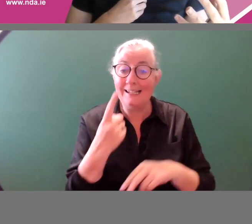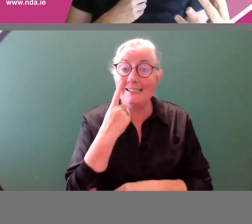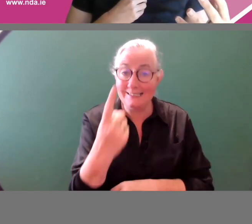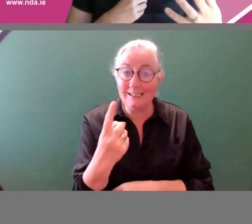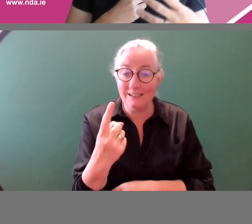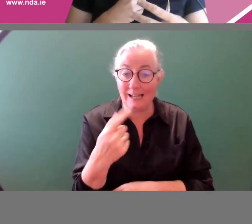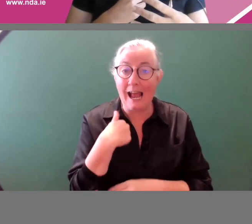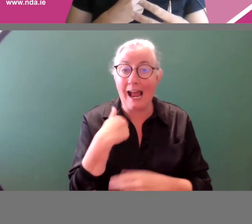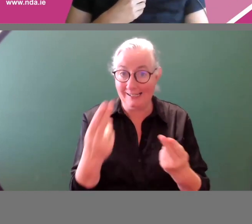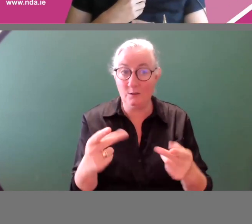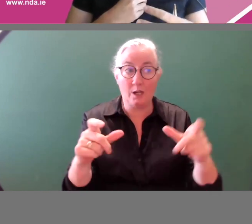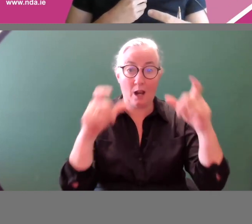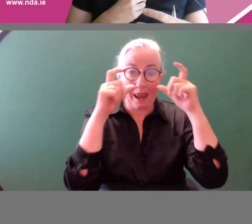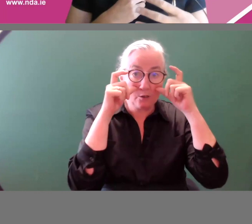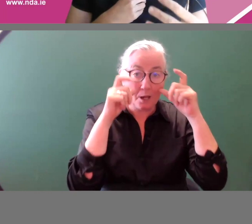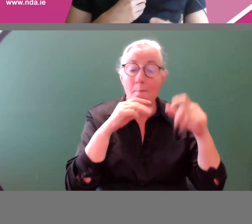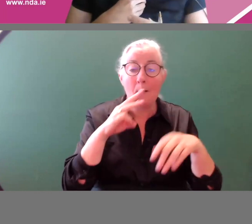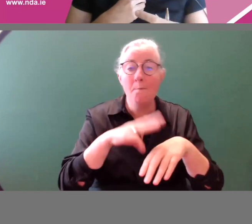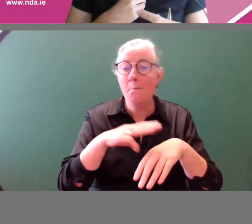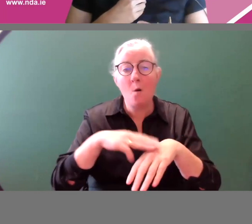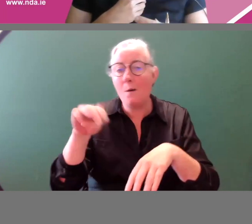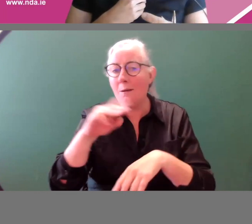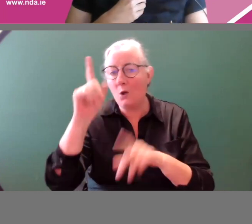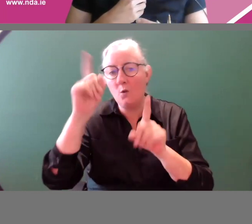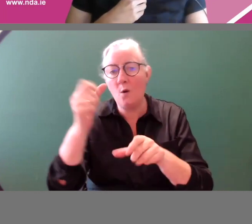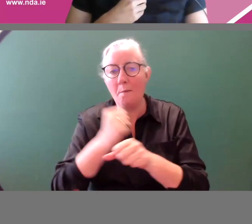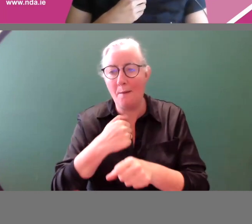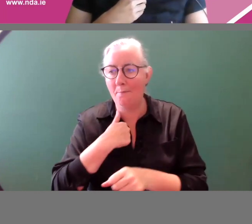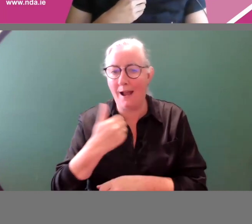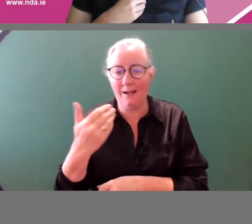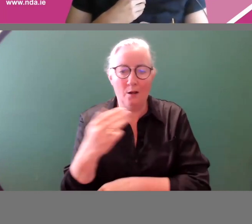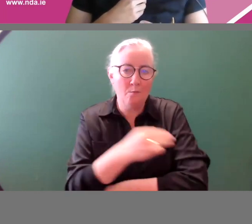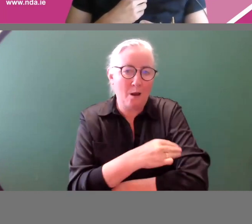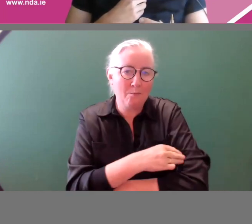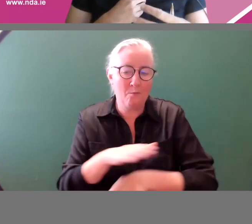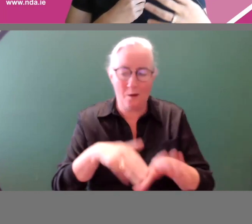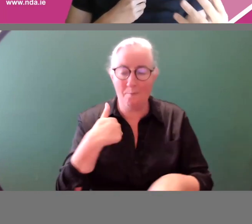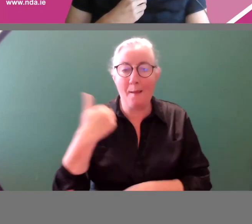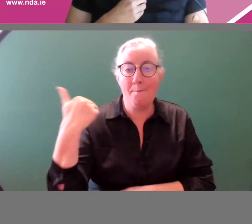glasses but most people don't know that I have had a history of having trouble with back pain. So two